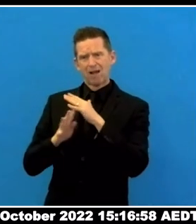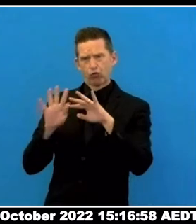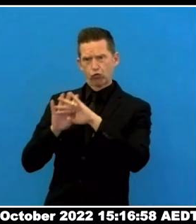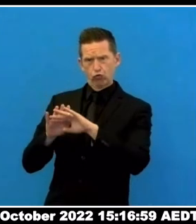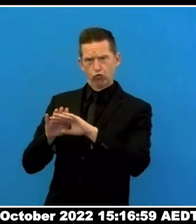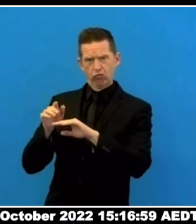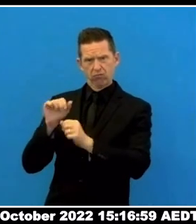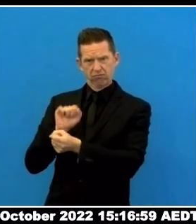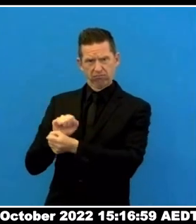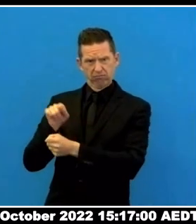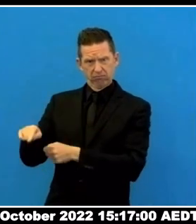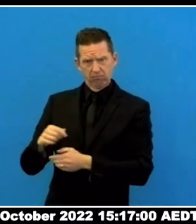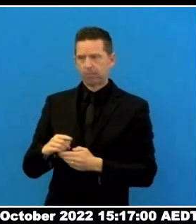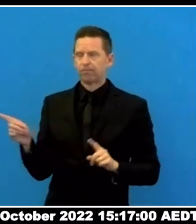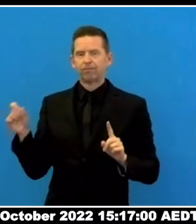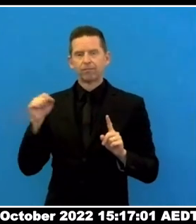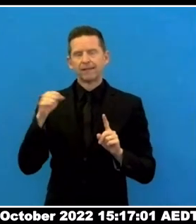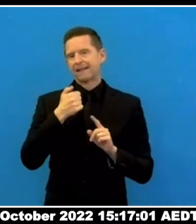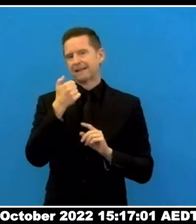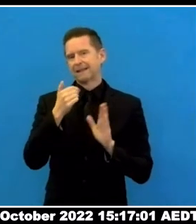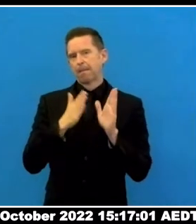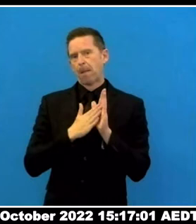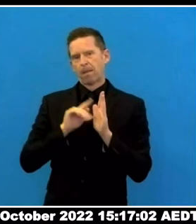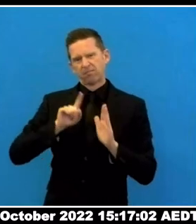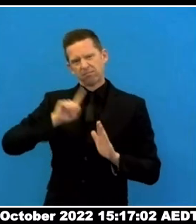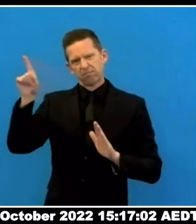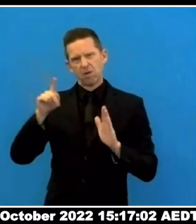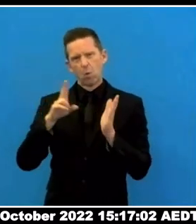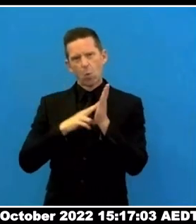I spent like six months in Woomera Detention Centre.